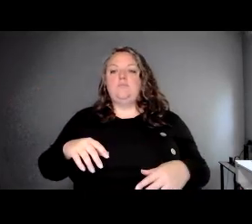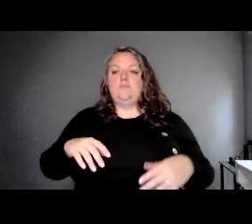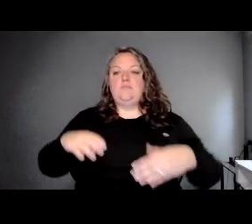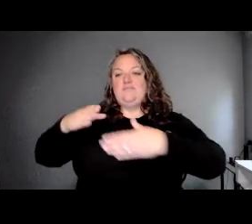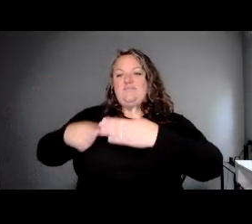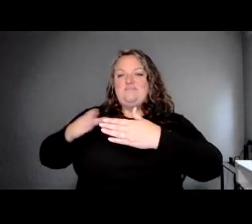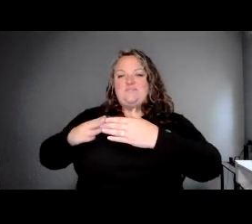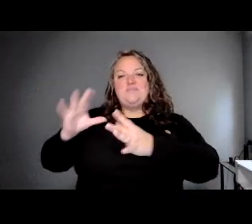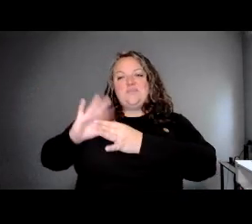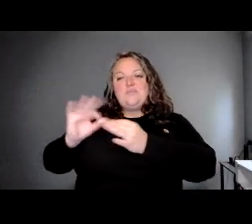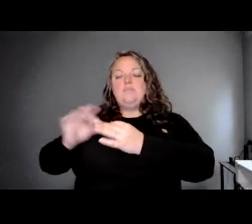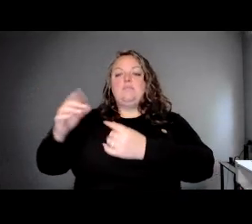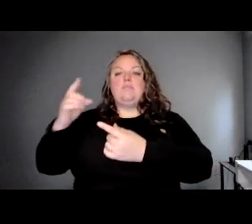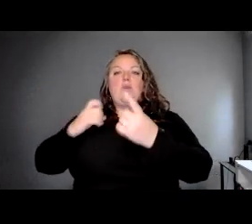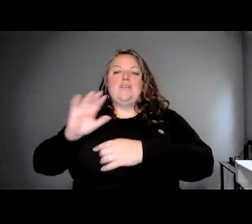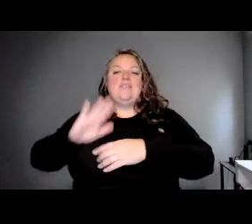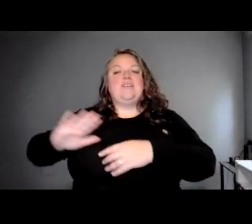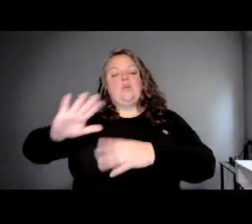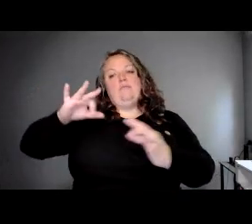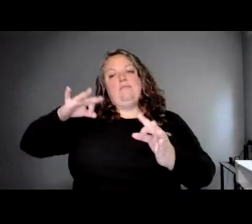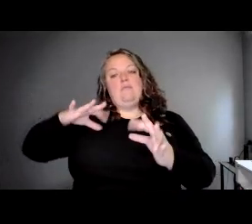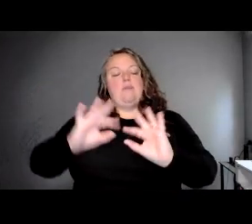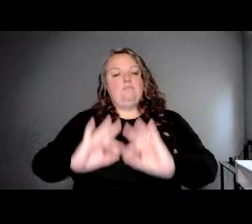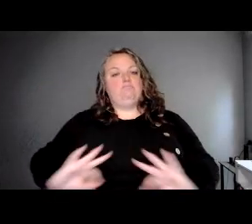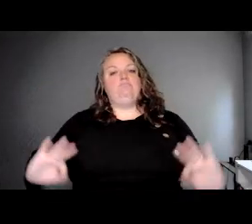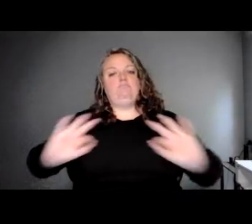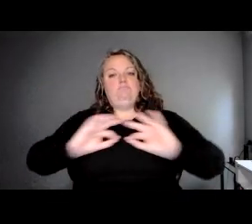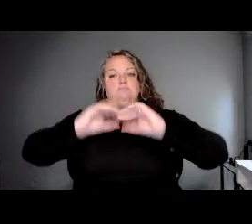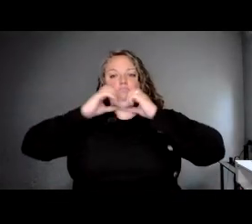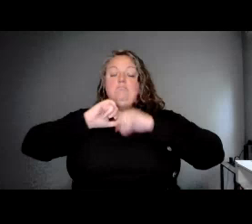and we really value your input. [We] want to make sure that all of your concerns are addressed.